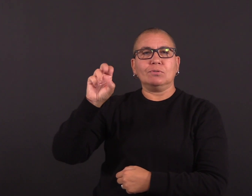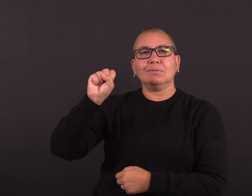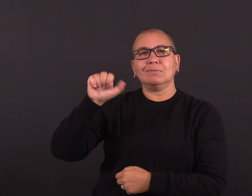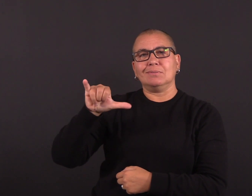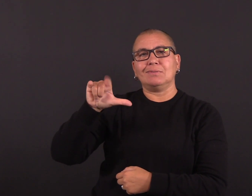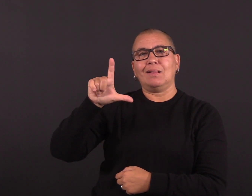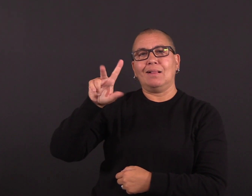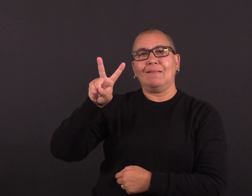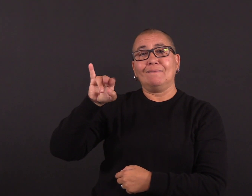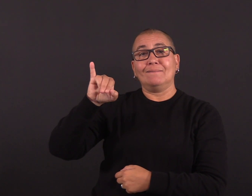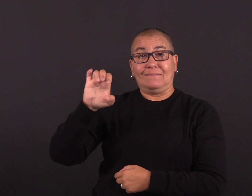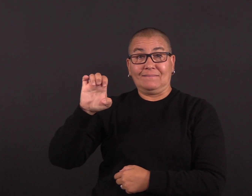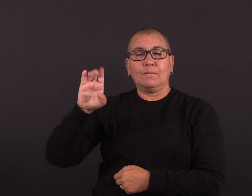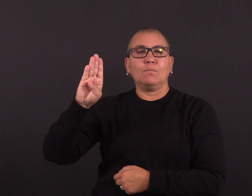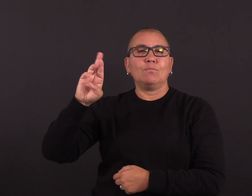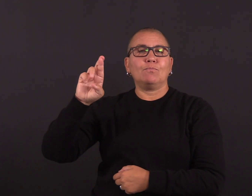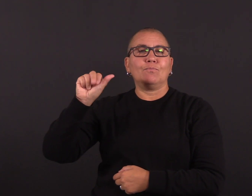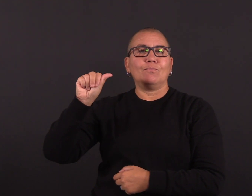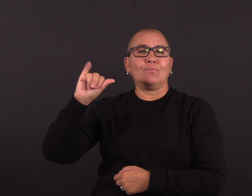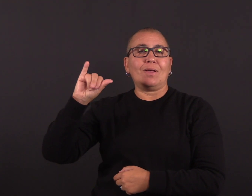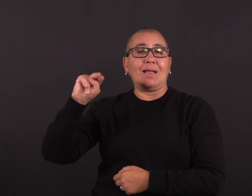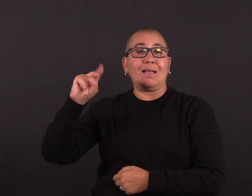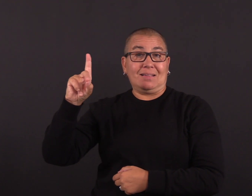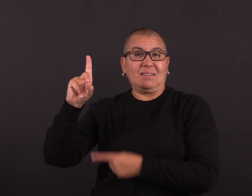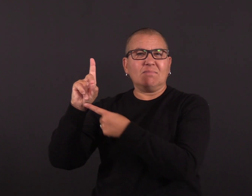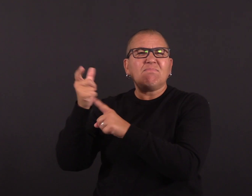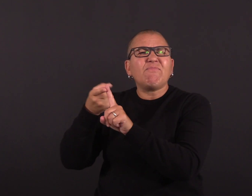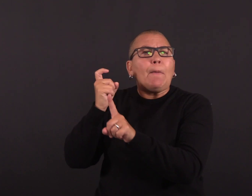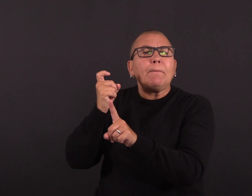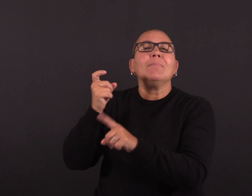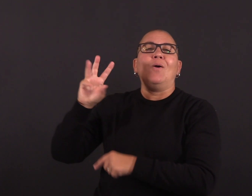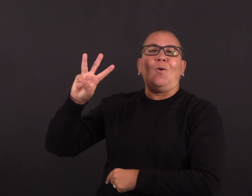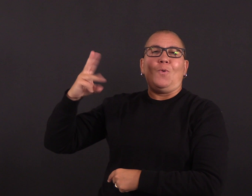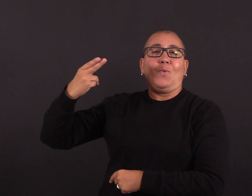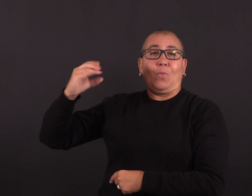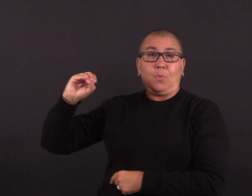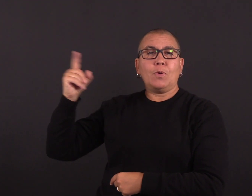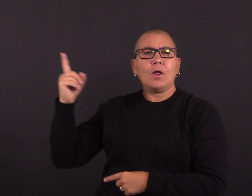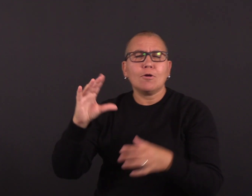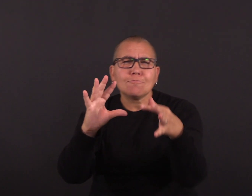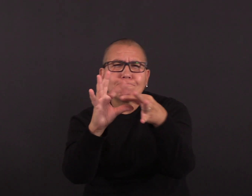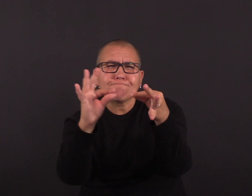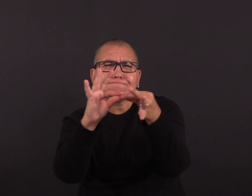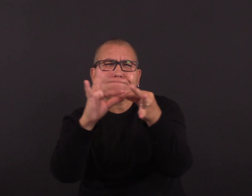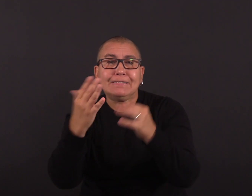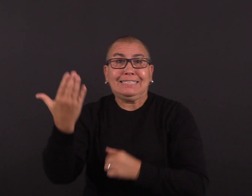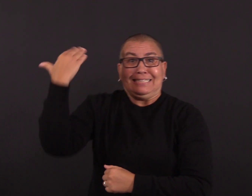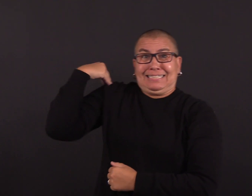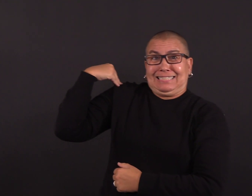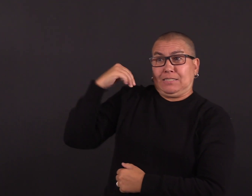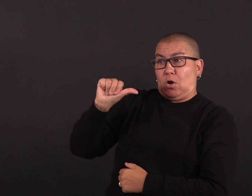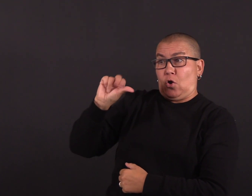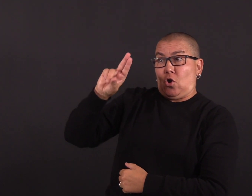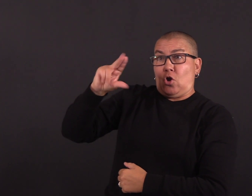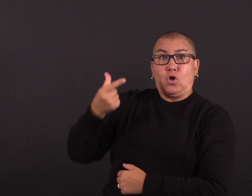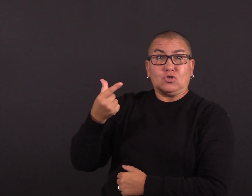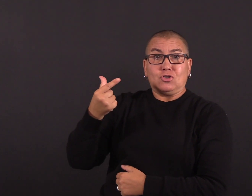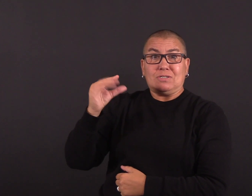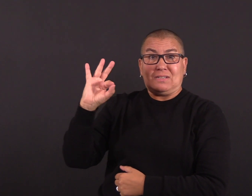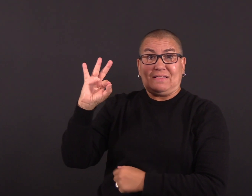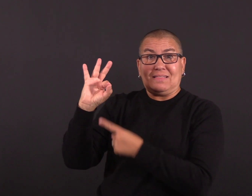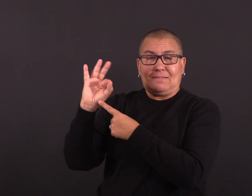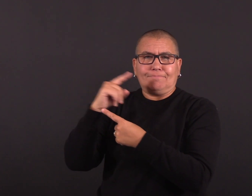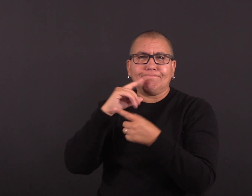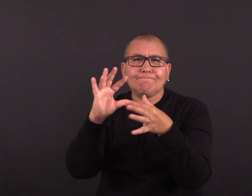of new COVID-19 vaccine and booster shots next month will work for EG.5 and FL.1.5.1 as well,